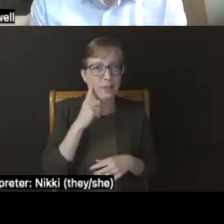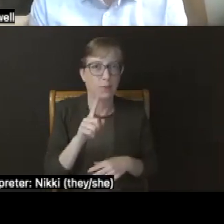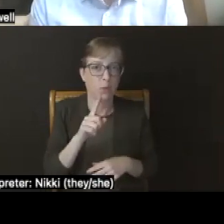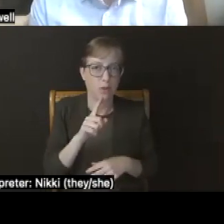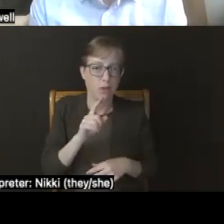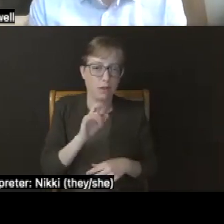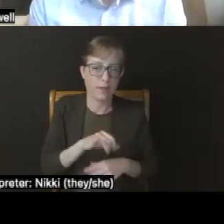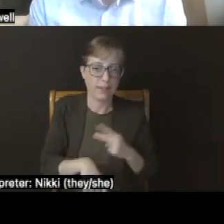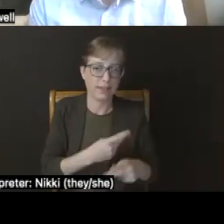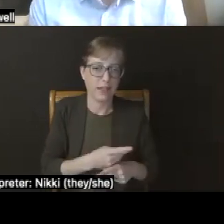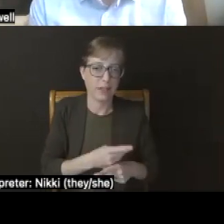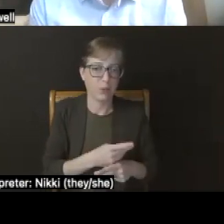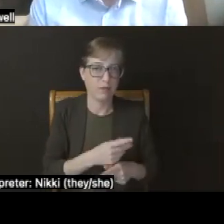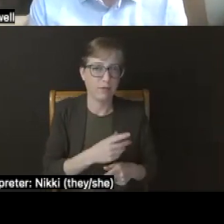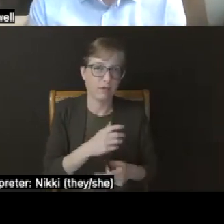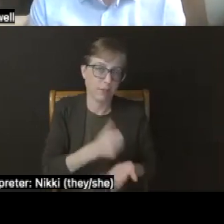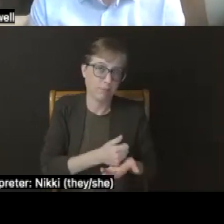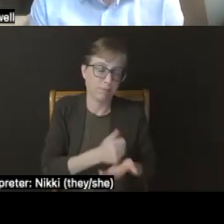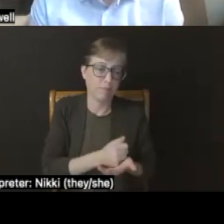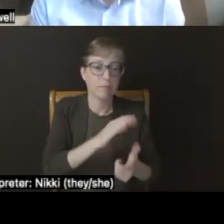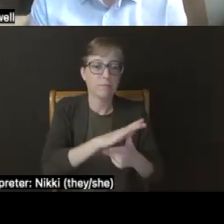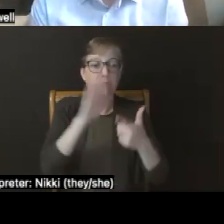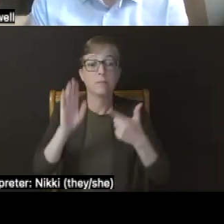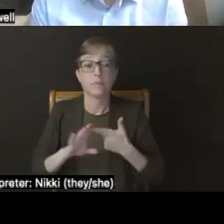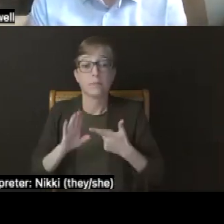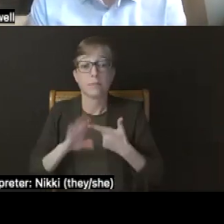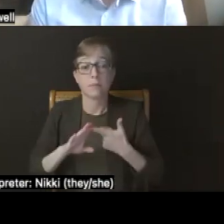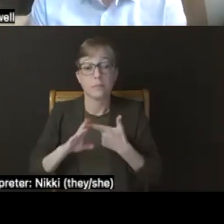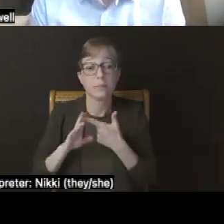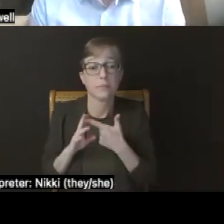And then the second topic is around person centered planning,